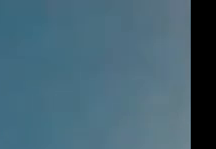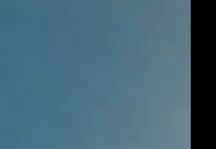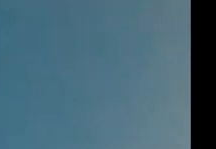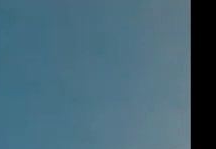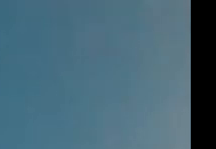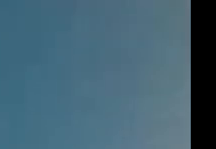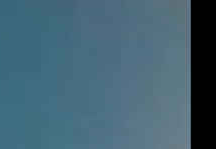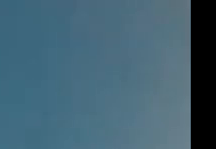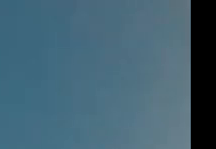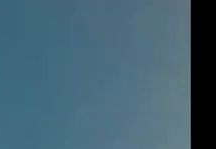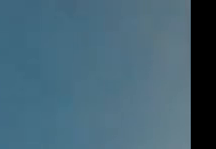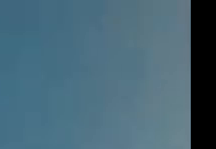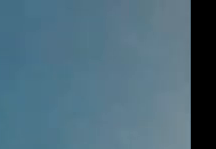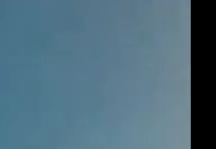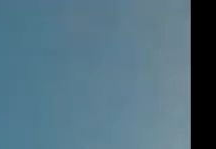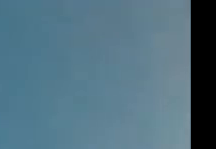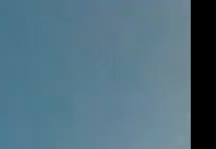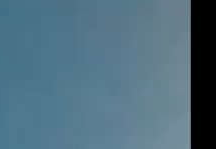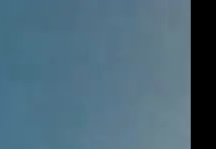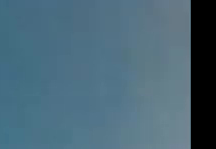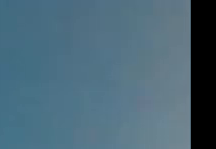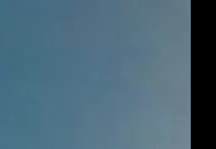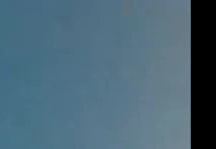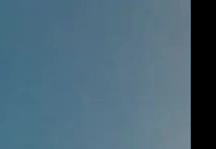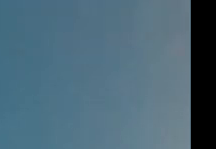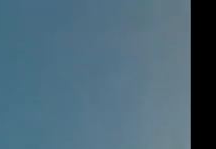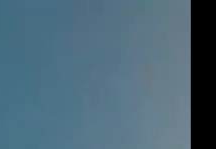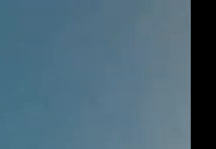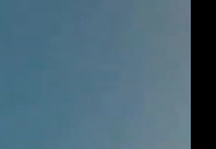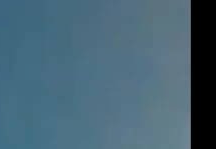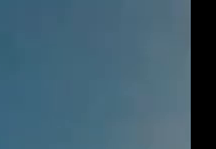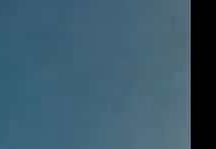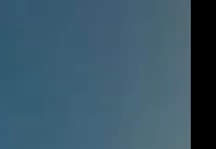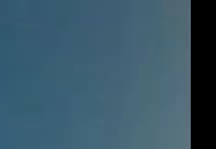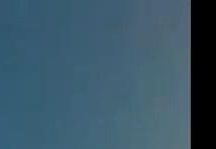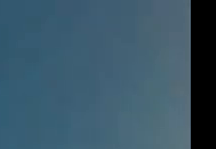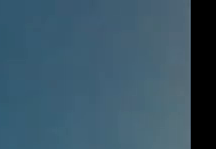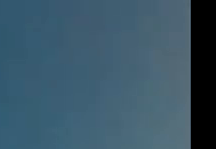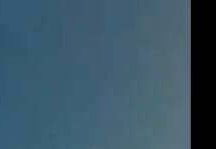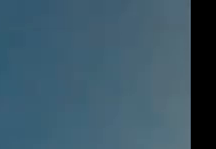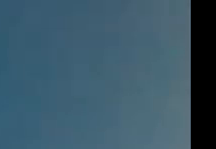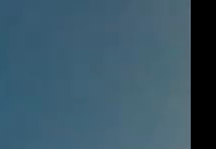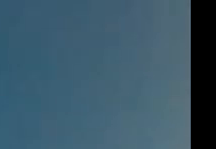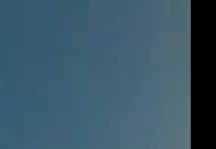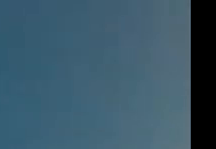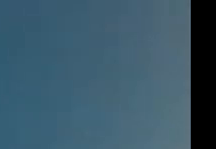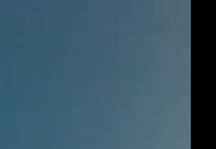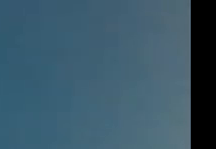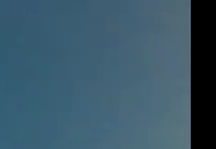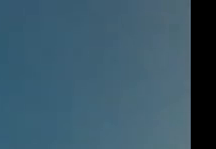"So let's talk about that. How that's potentially problematic. "So I see what you're reaching for."